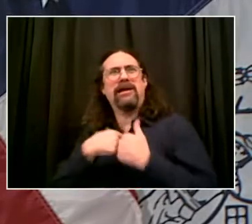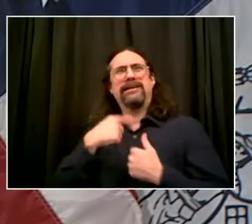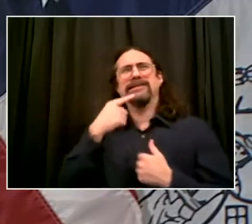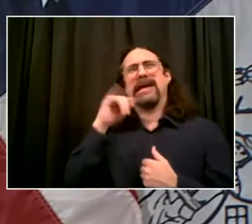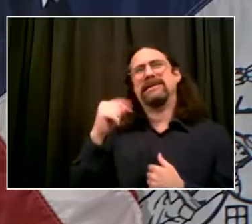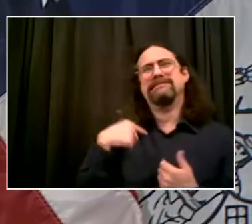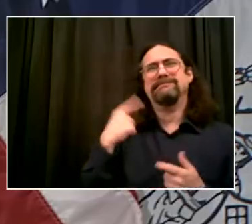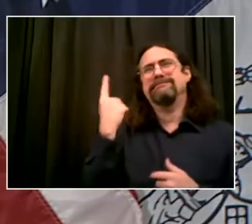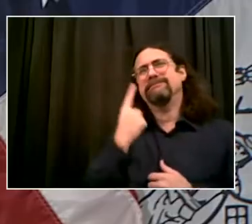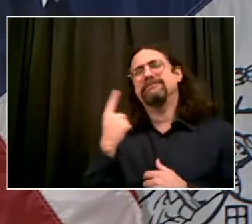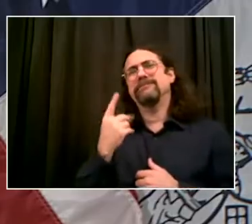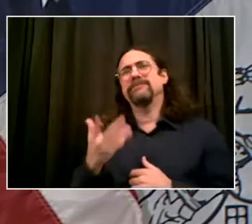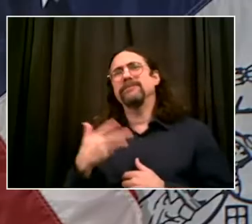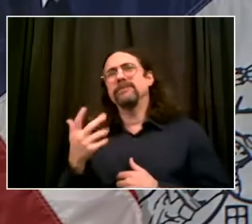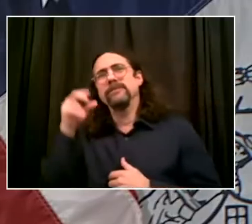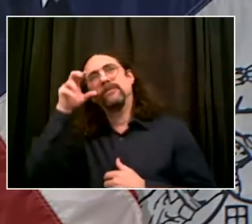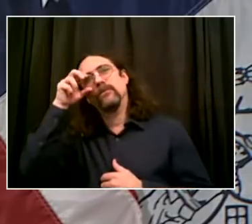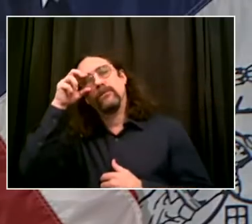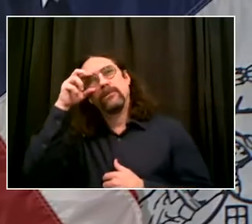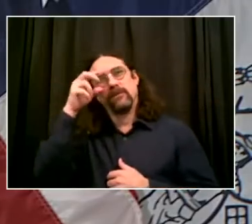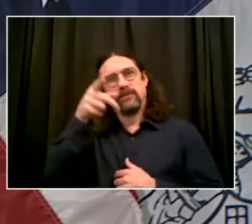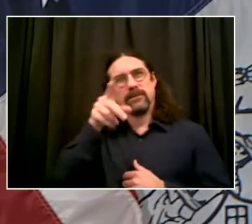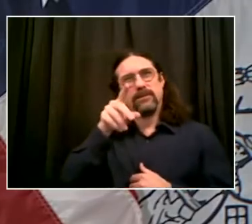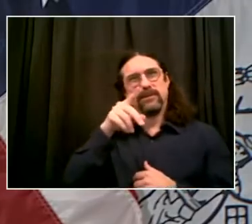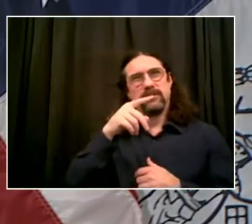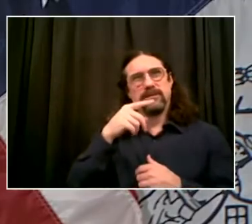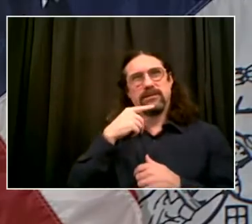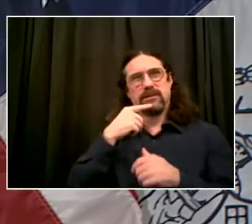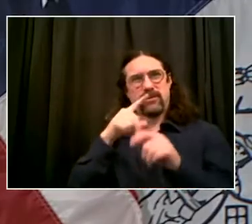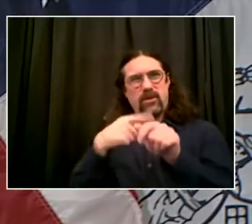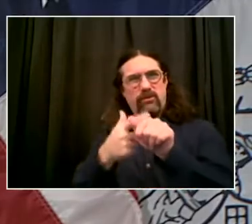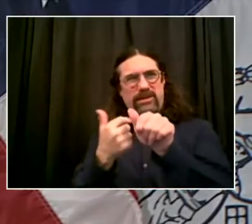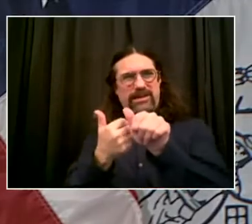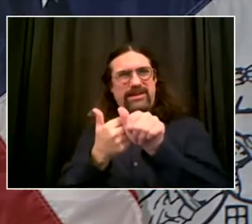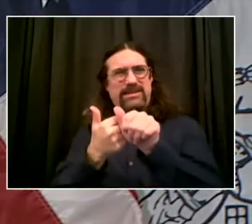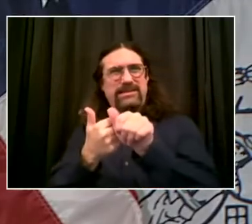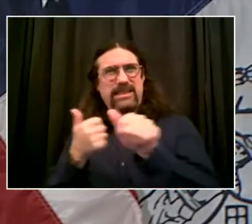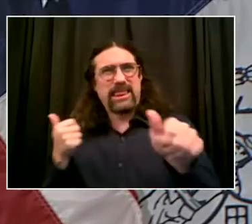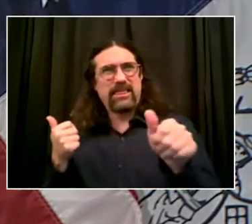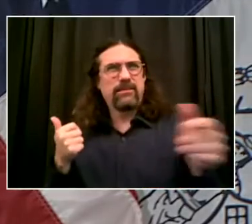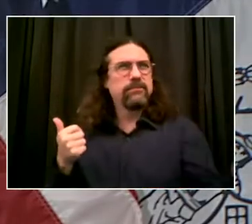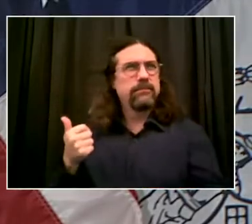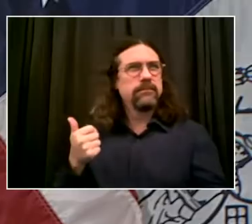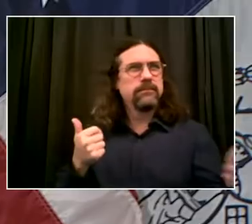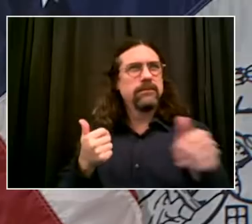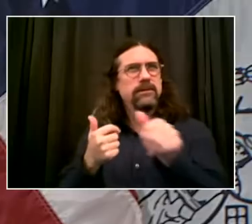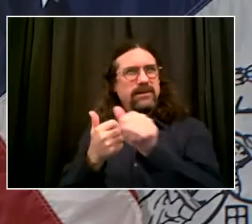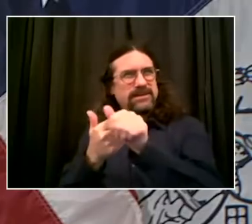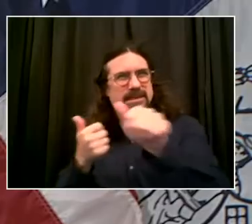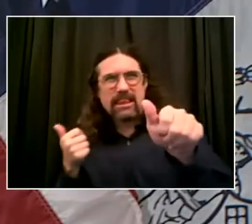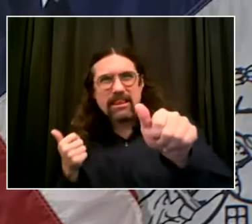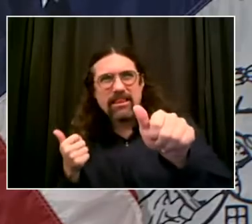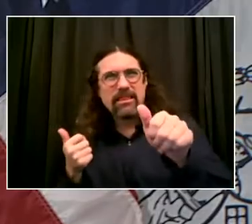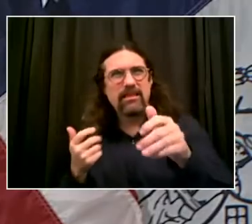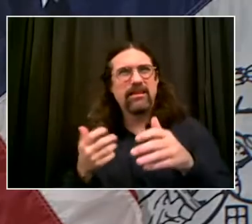ARE LIKE, I DON'T KNOW. WE DON'T HAVE AN IMMEDIATE SENSE HOW FAABER HHNDI THEYYR AE E E WJUST